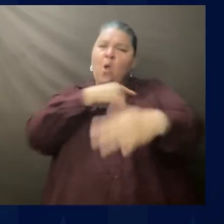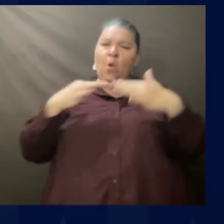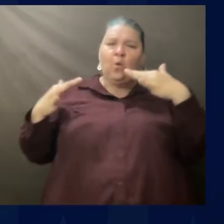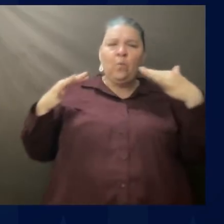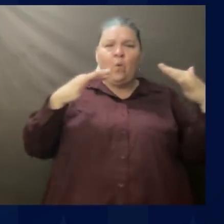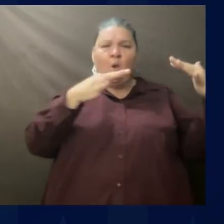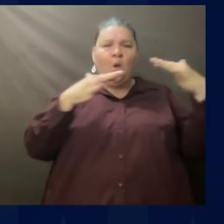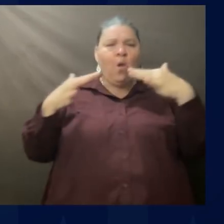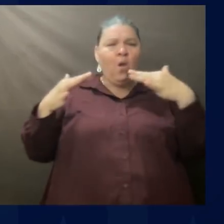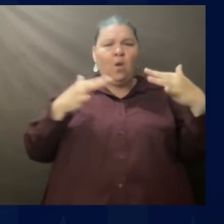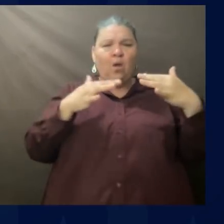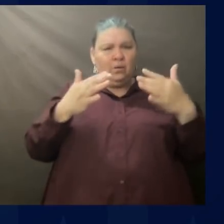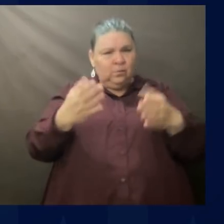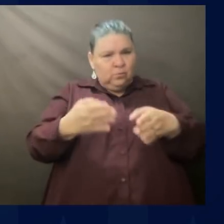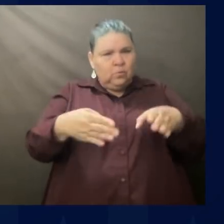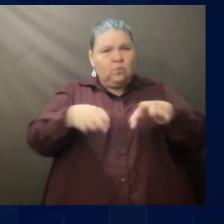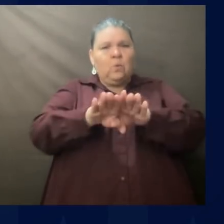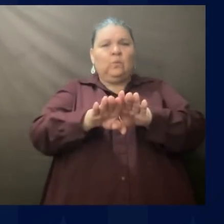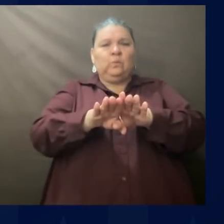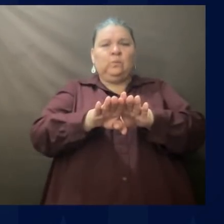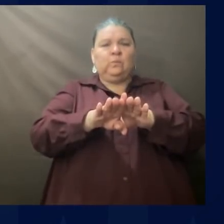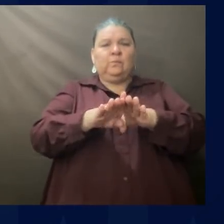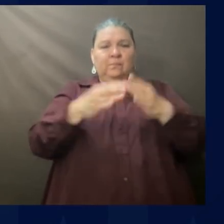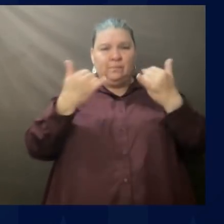and personnel who fell in Afghanistan.